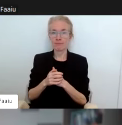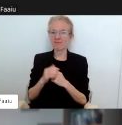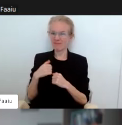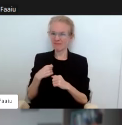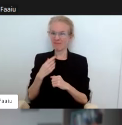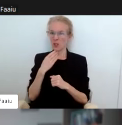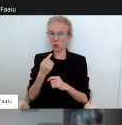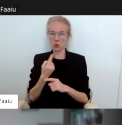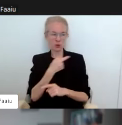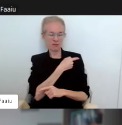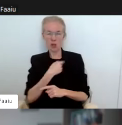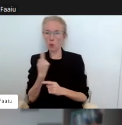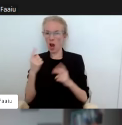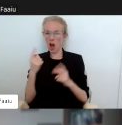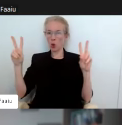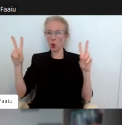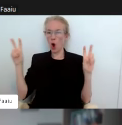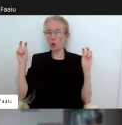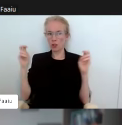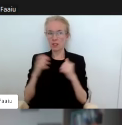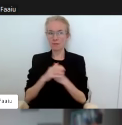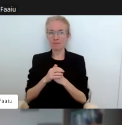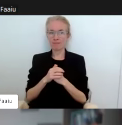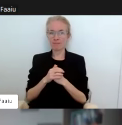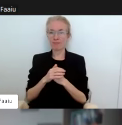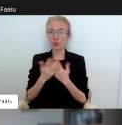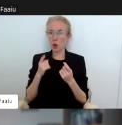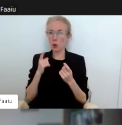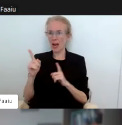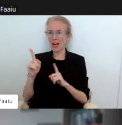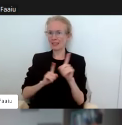of themselves." Now do we know who said this? It wasn't Wayne